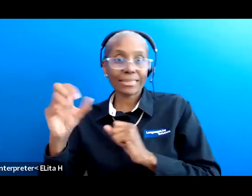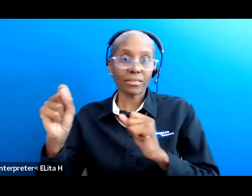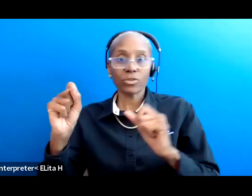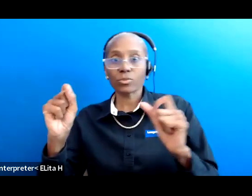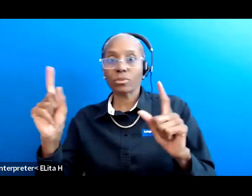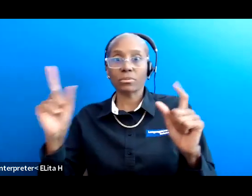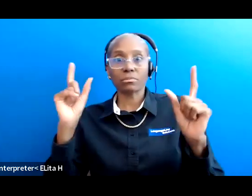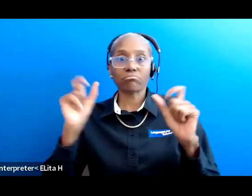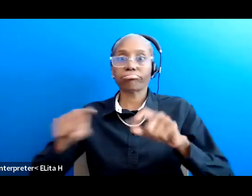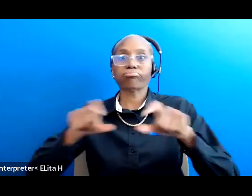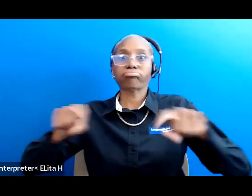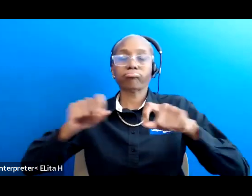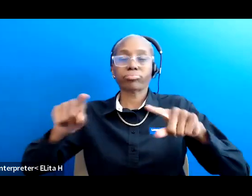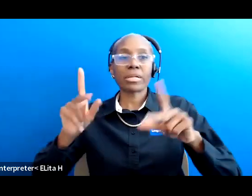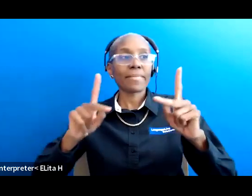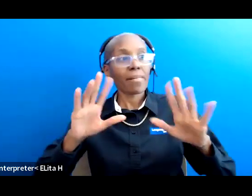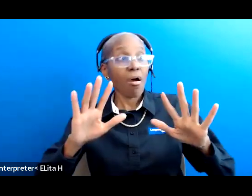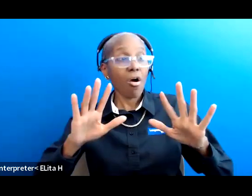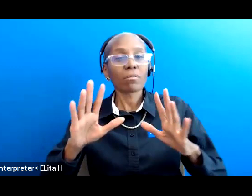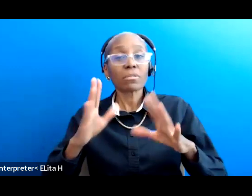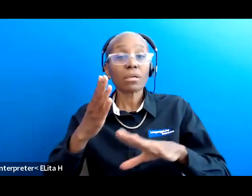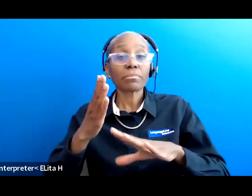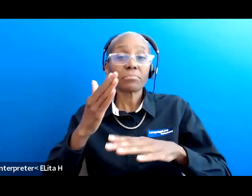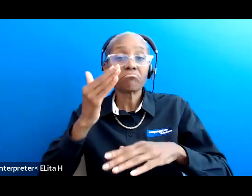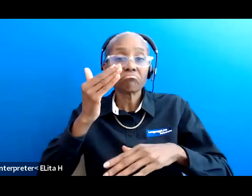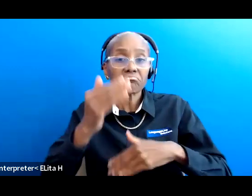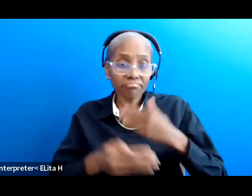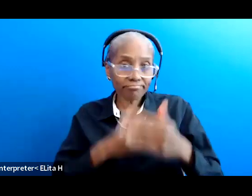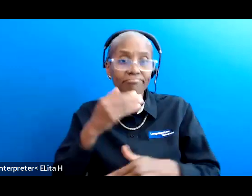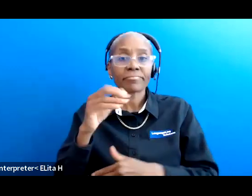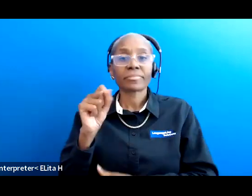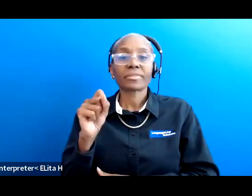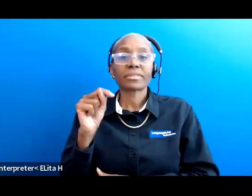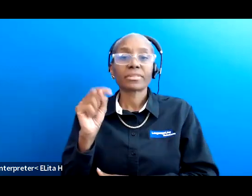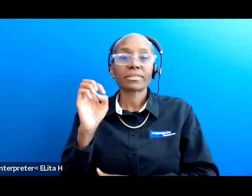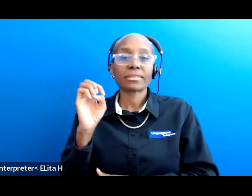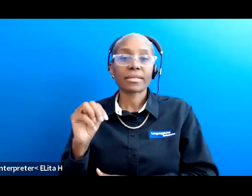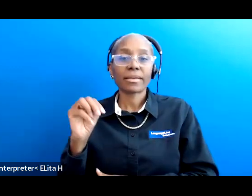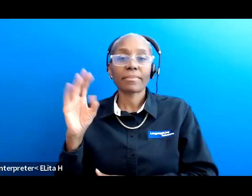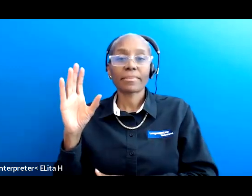there's been a tremendous amount of progress in stem cell repair issues.